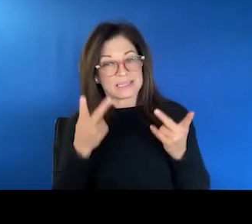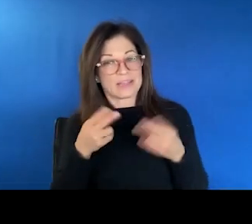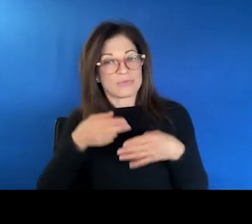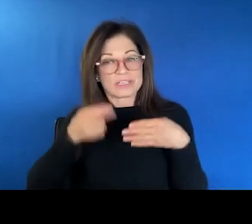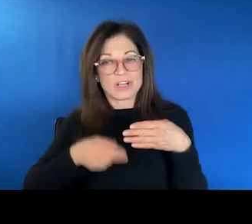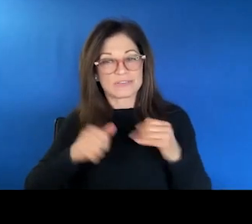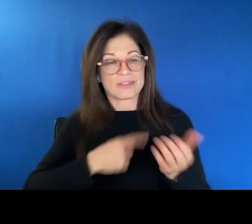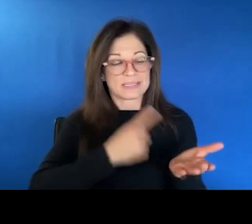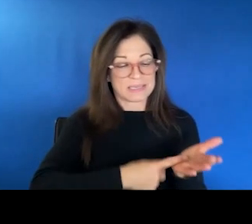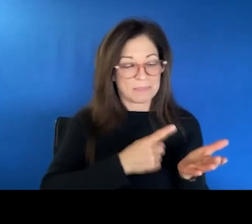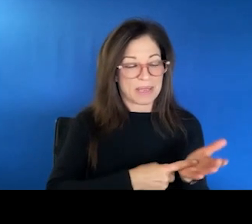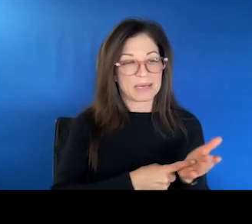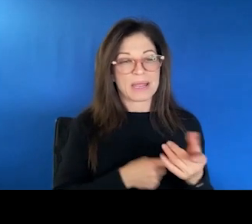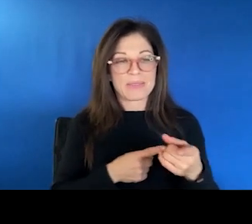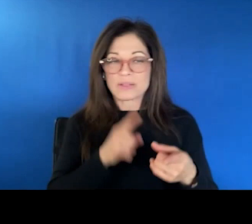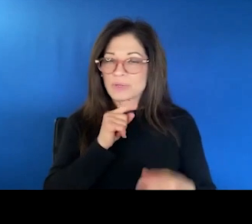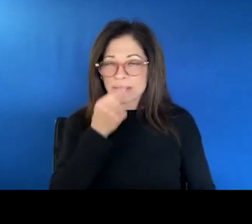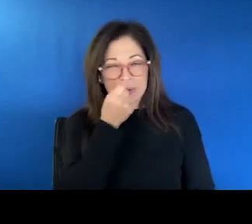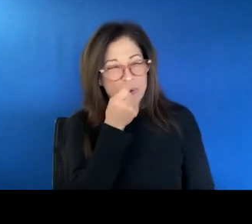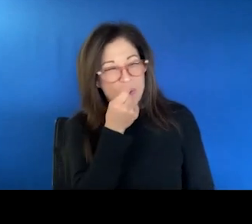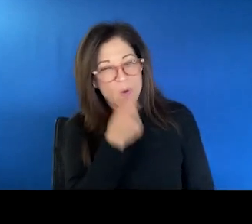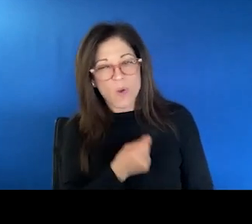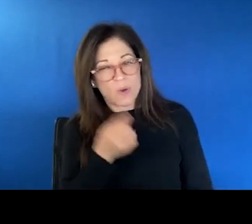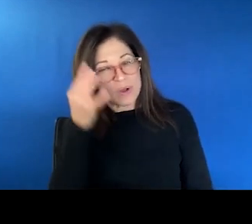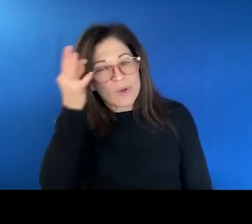THIS WAS RAZOR THIN. MENTAL HEALTH SHOULD COME IN A POLICE CAR